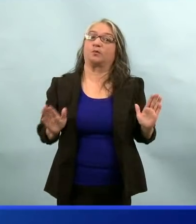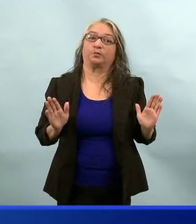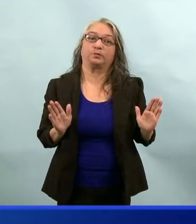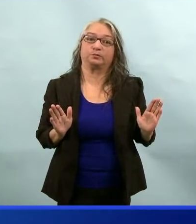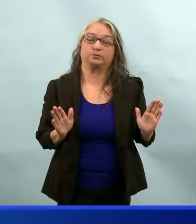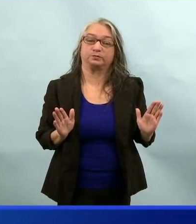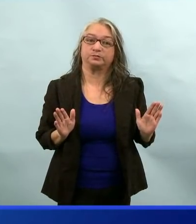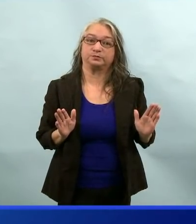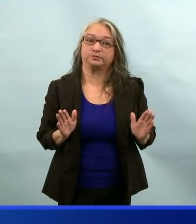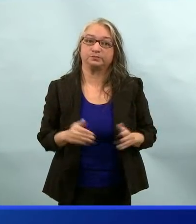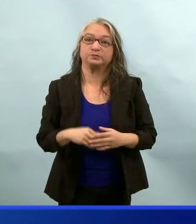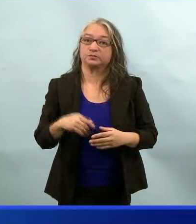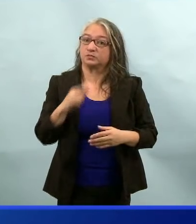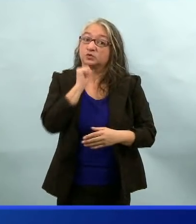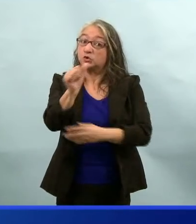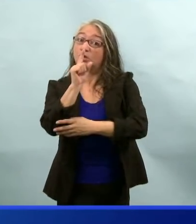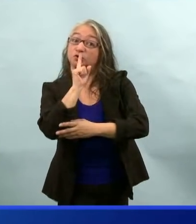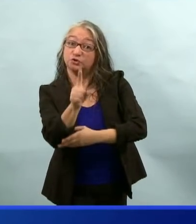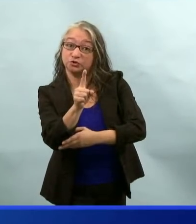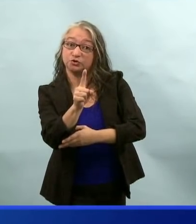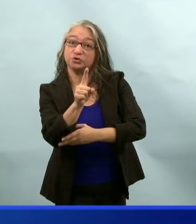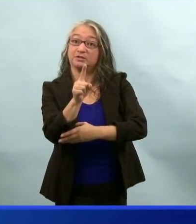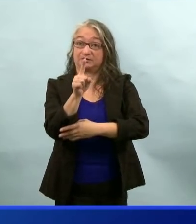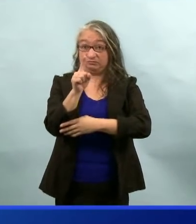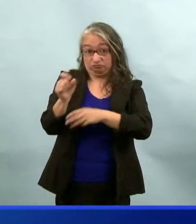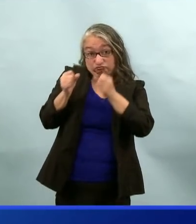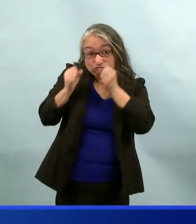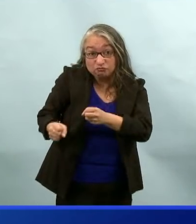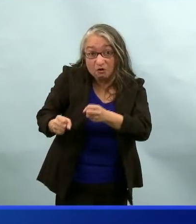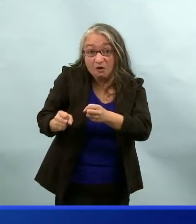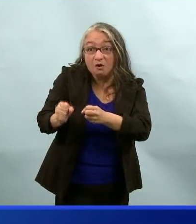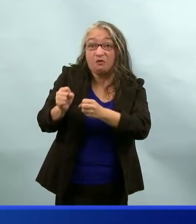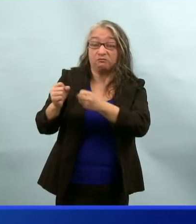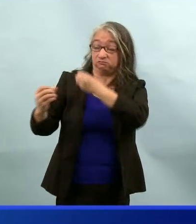and we still don't know how virulent it is is it more virulent or less virulent so there's